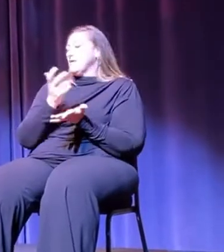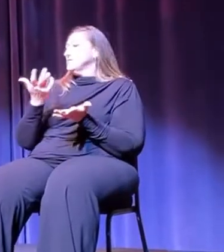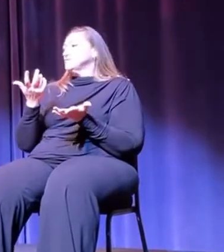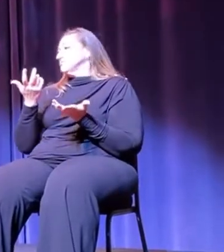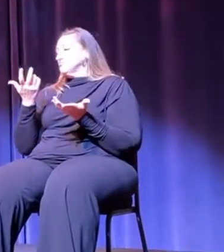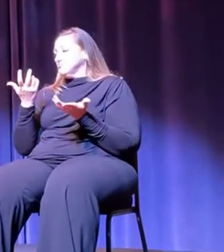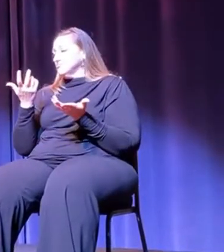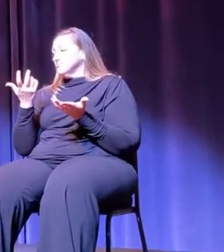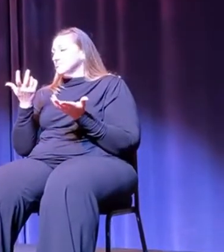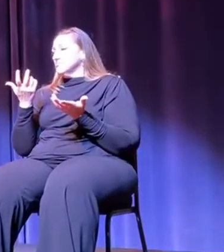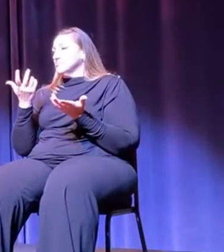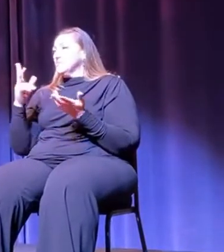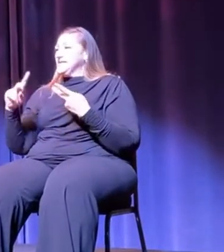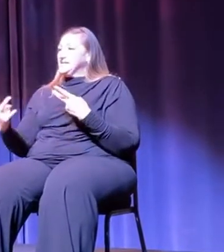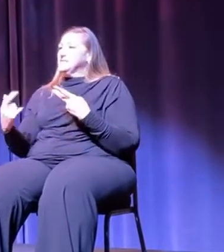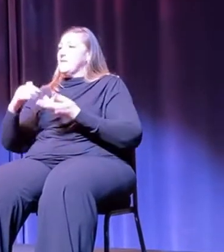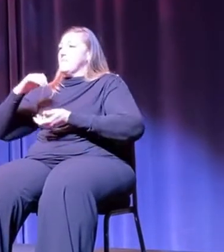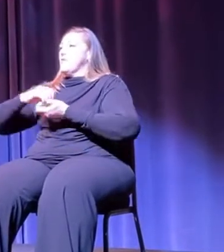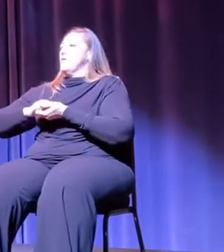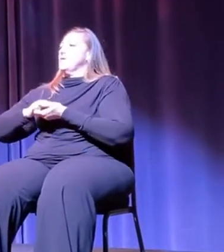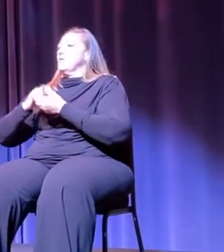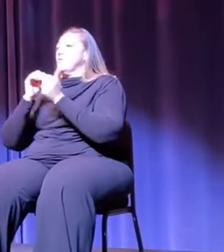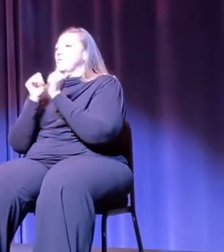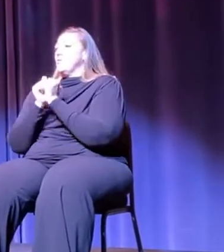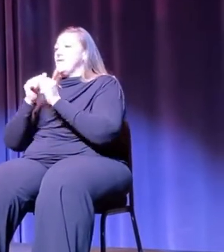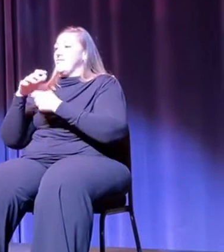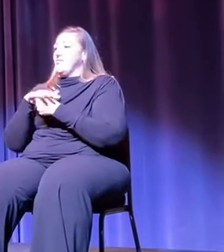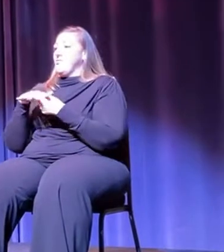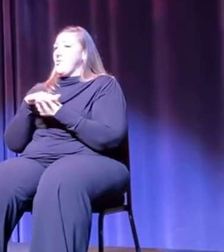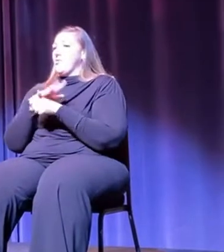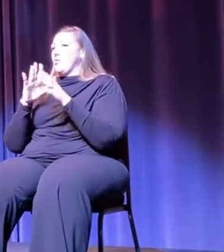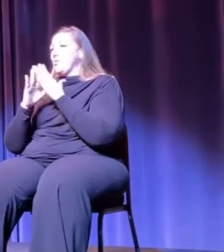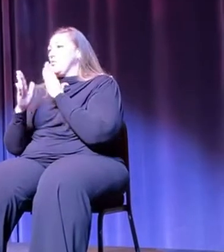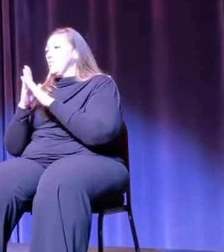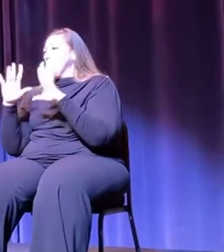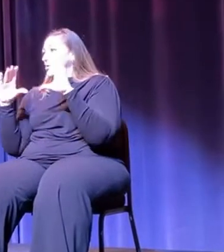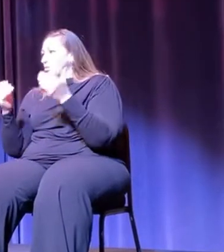is like partnering with local community groups